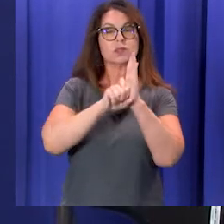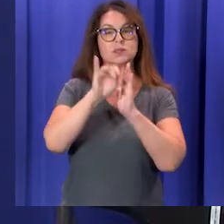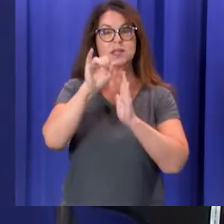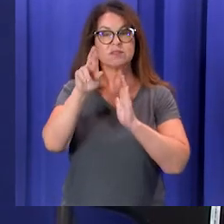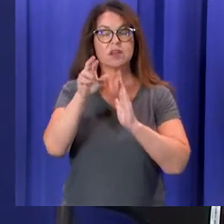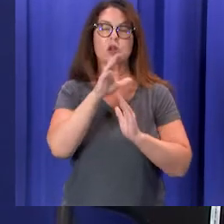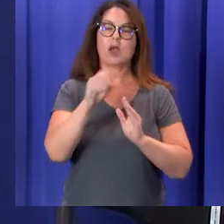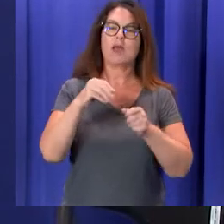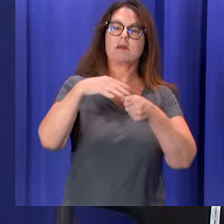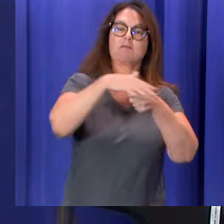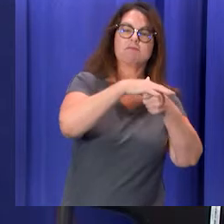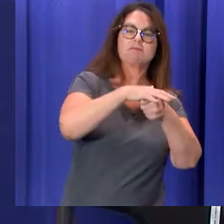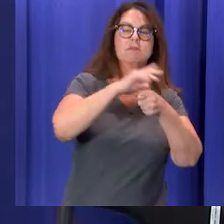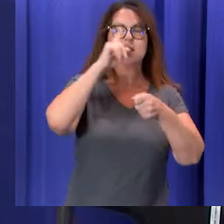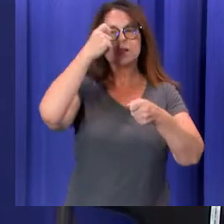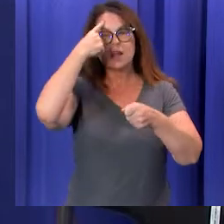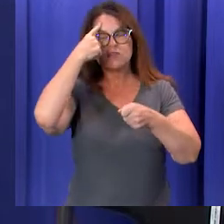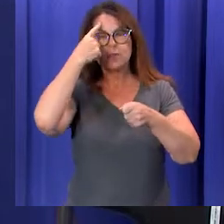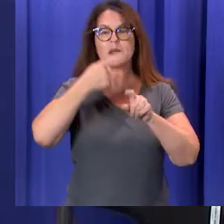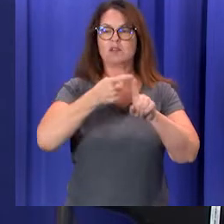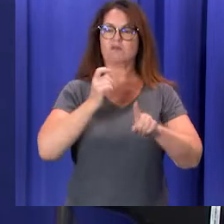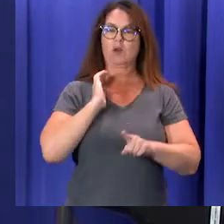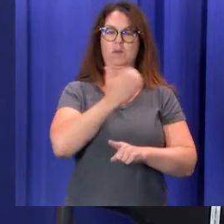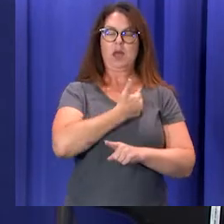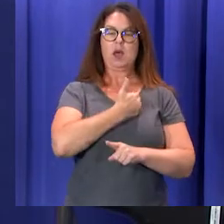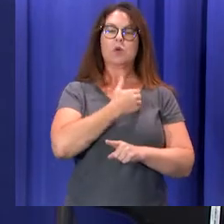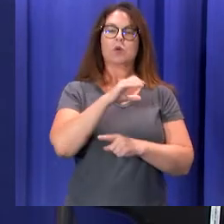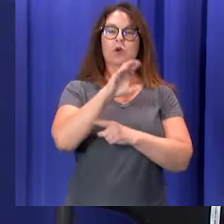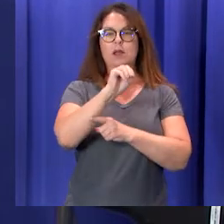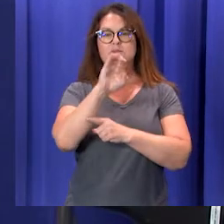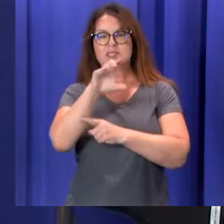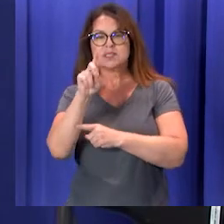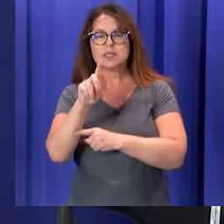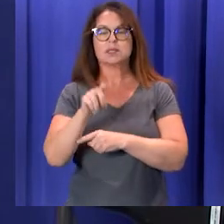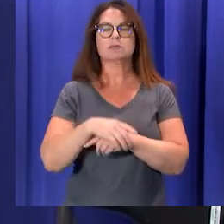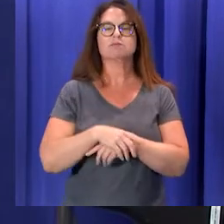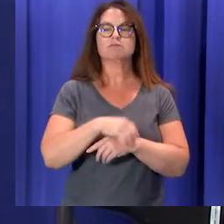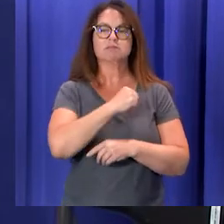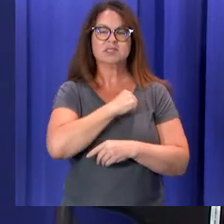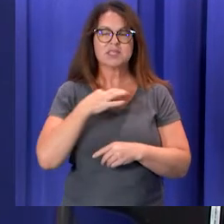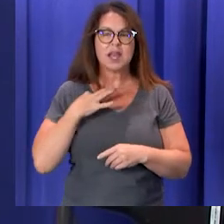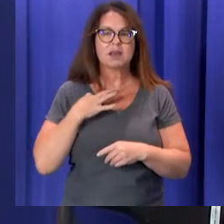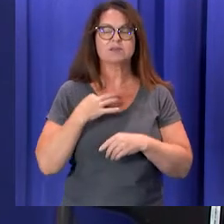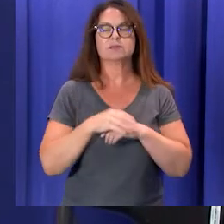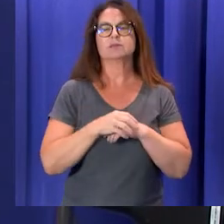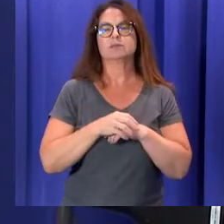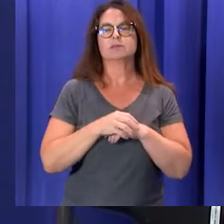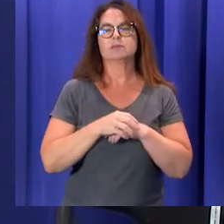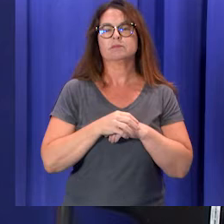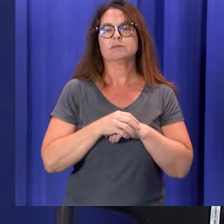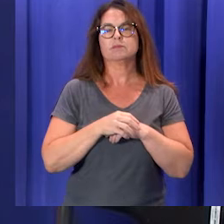from the council, its members, and staff, dated August 8th, 2021.